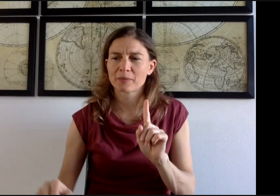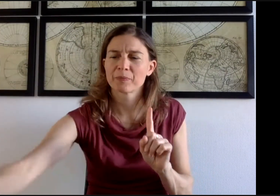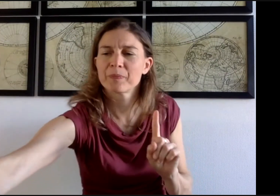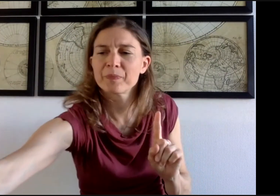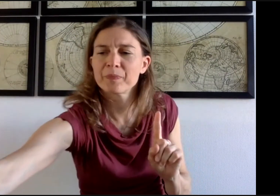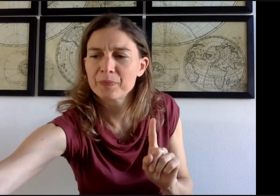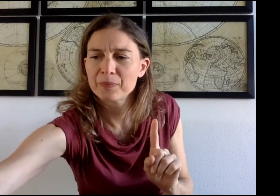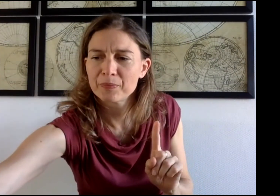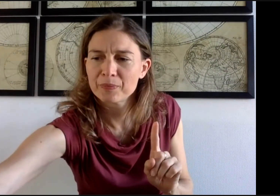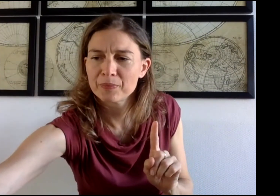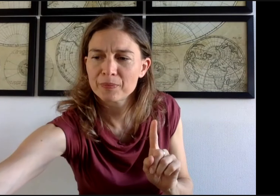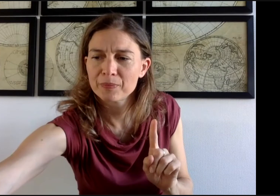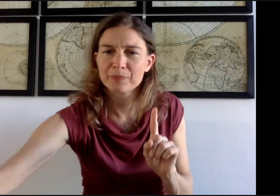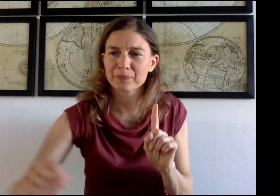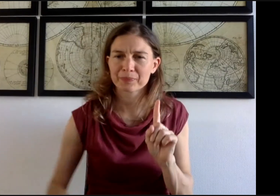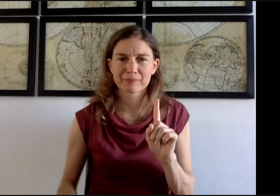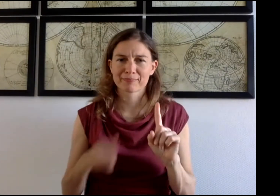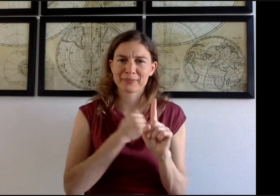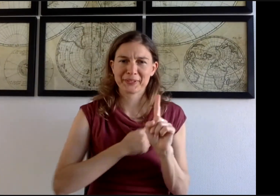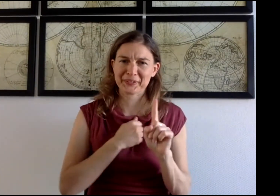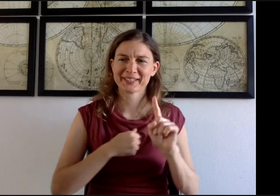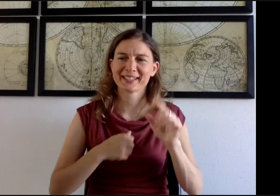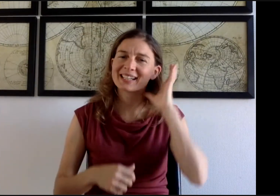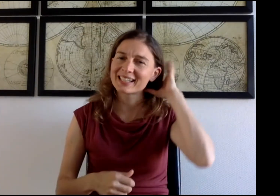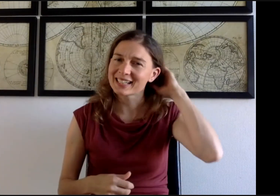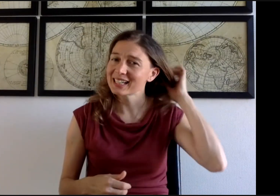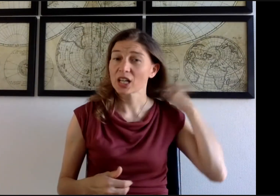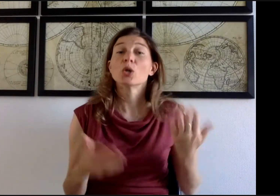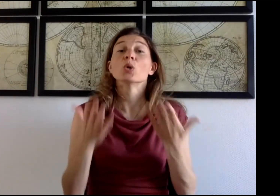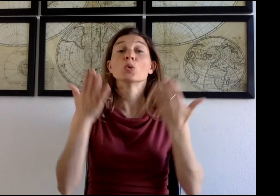that we tried to obtain as a Disability movement.